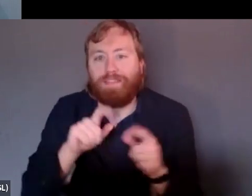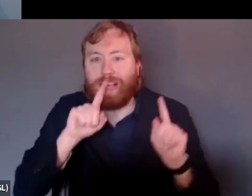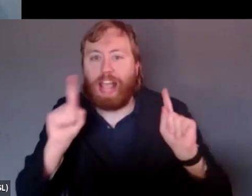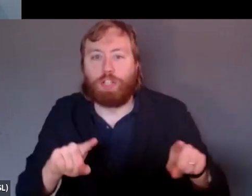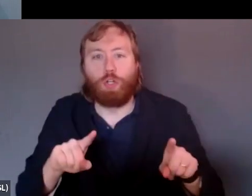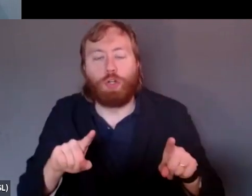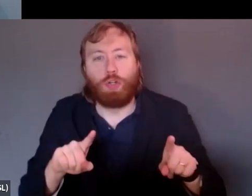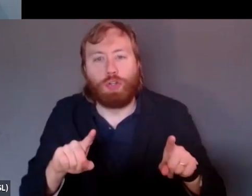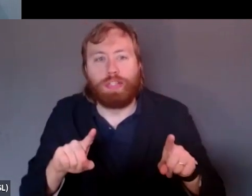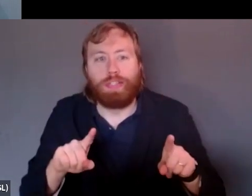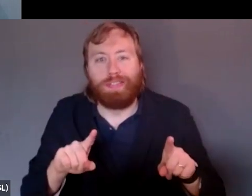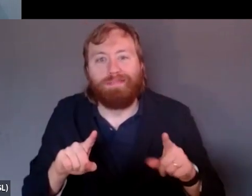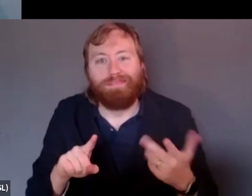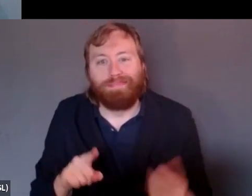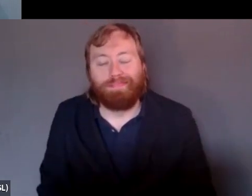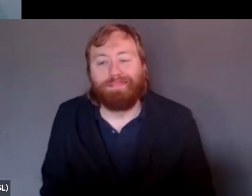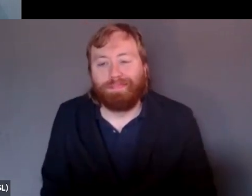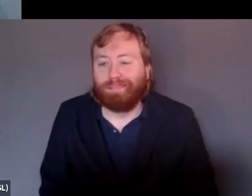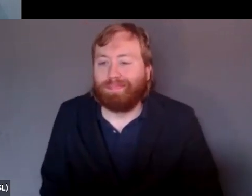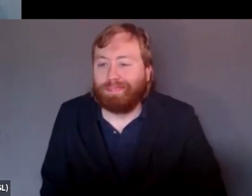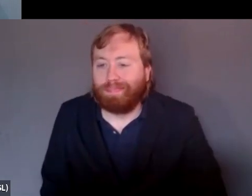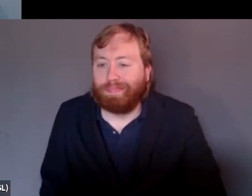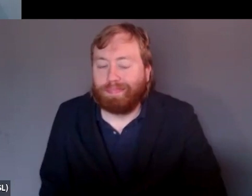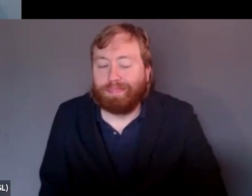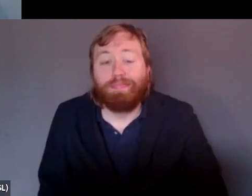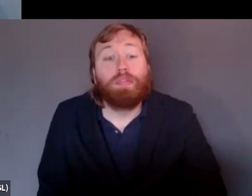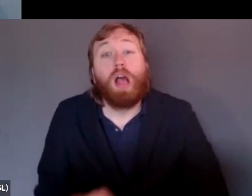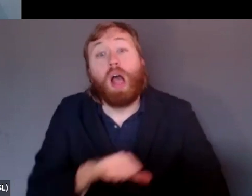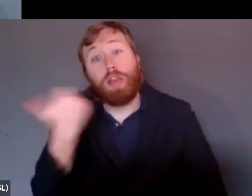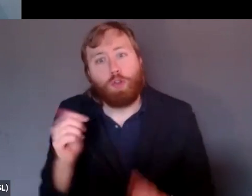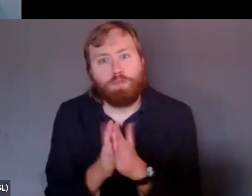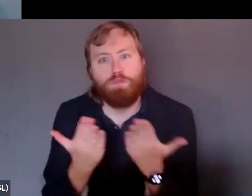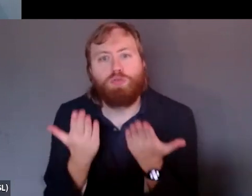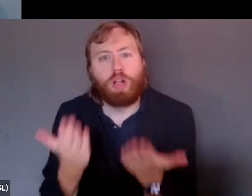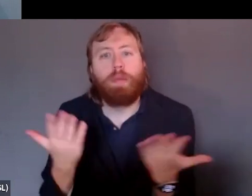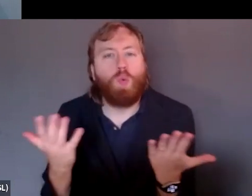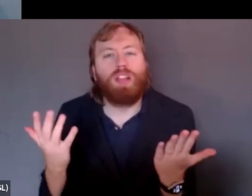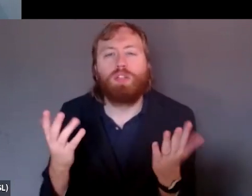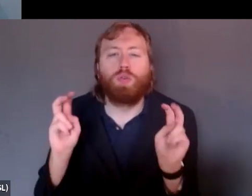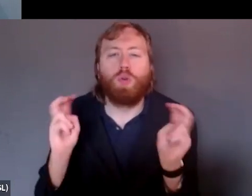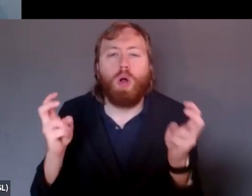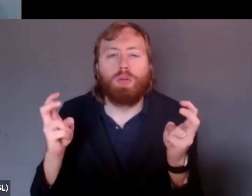Those are good. Then his other book is Rocket Surgery Made Easy, which is all about usability testing.